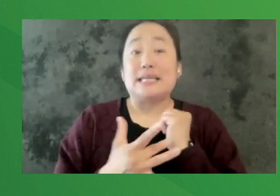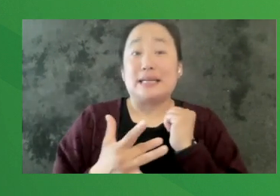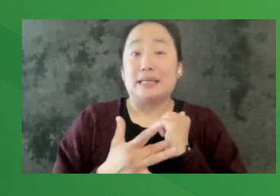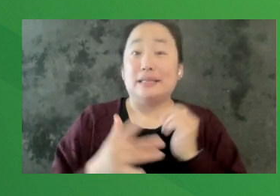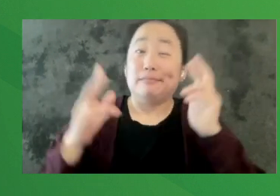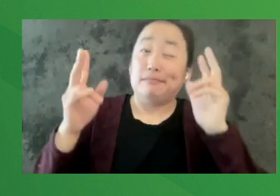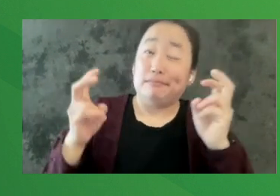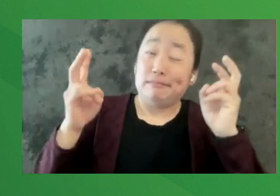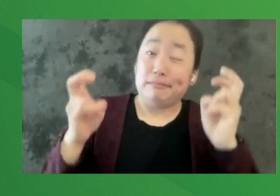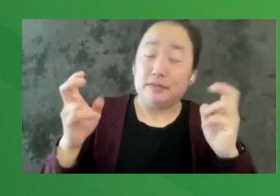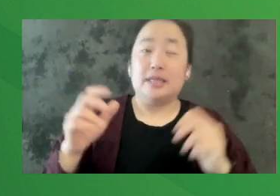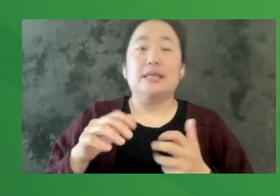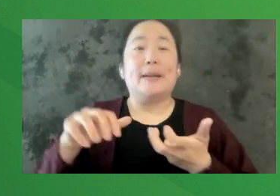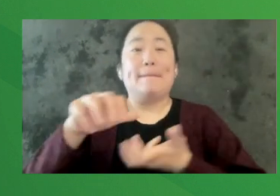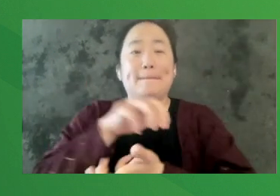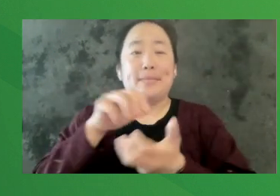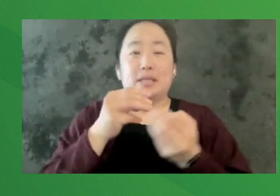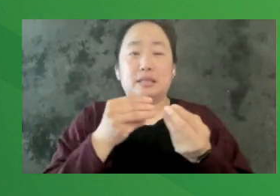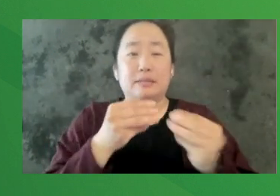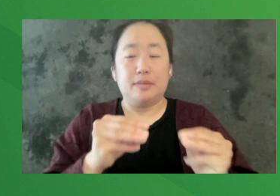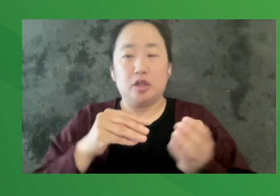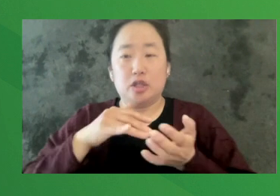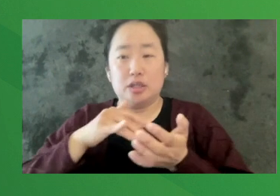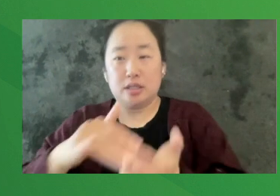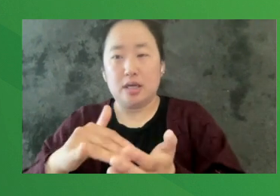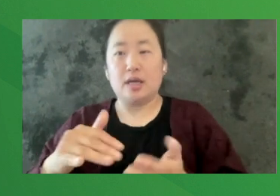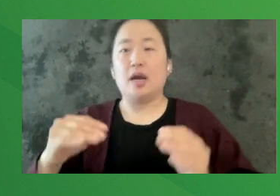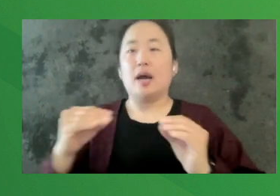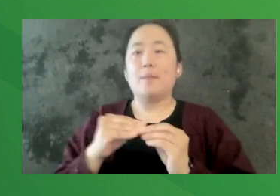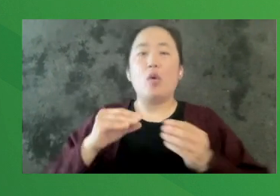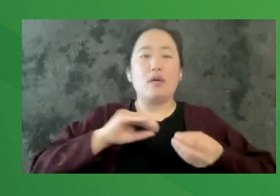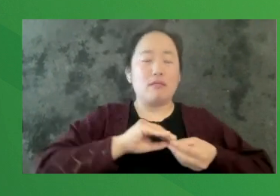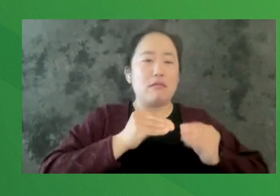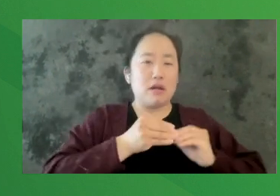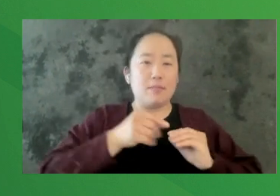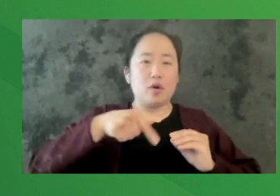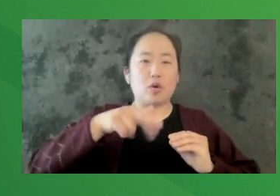method study. I'm more of a qualitative researcher but there are some descriptive statistics here.